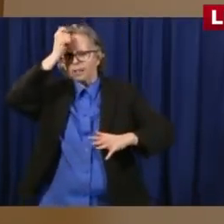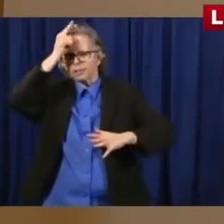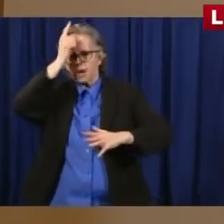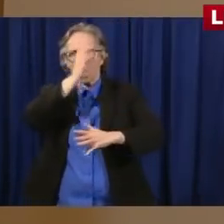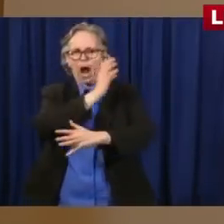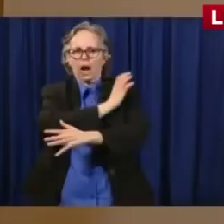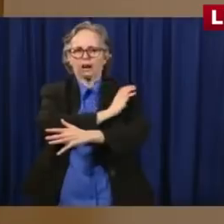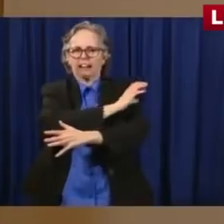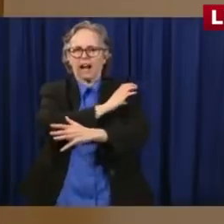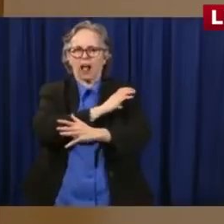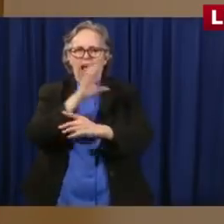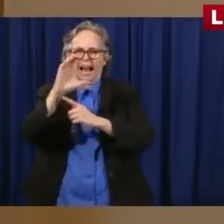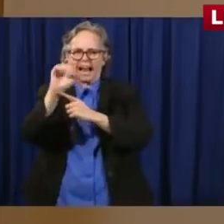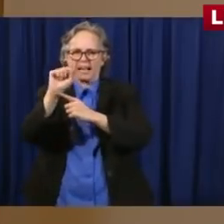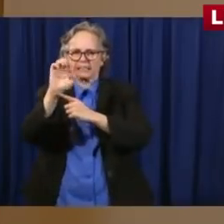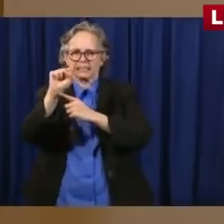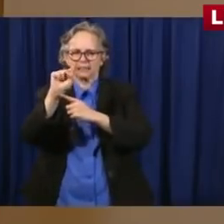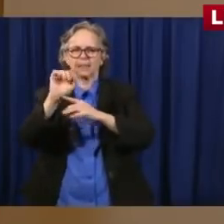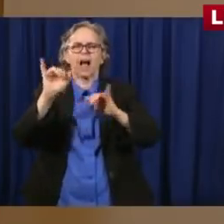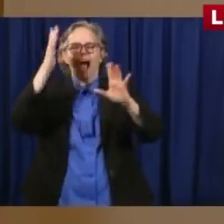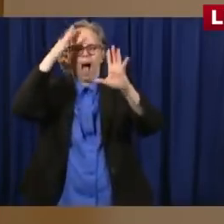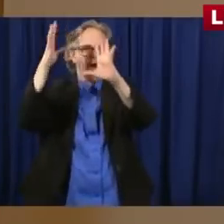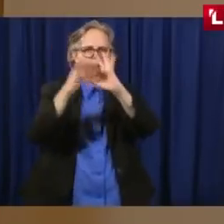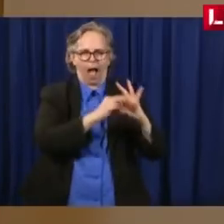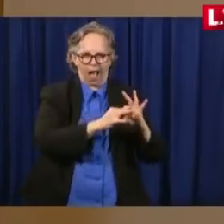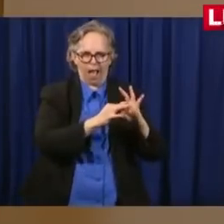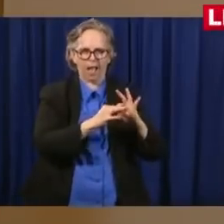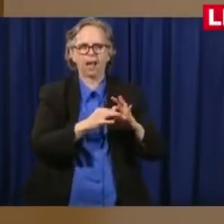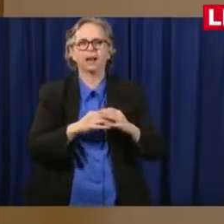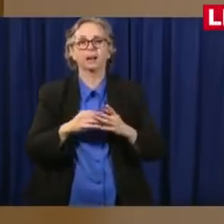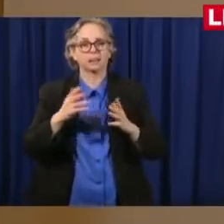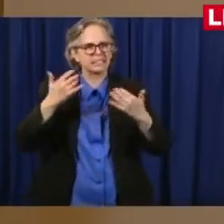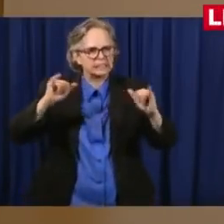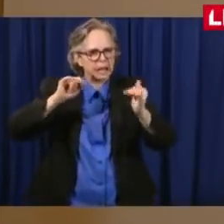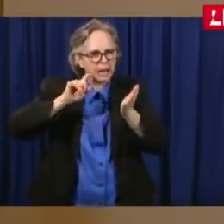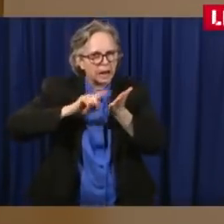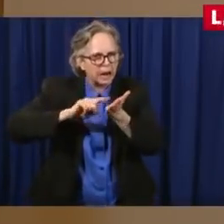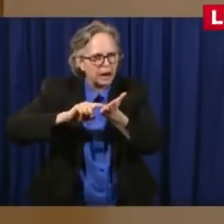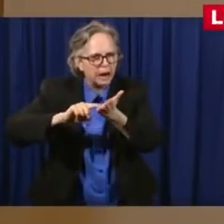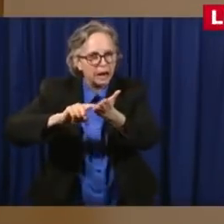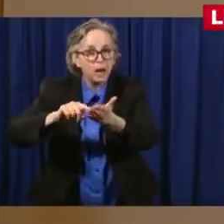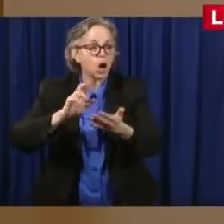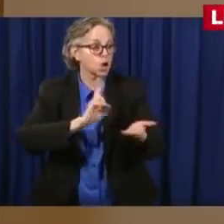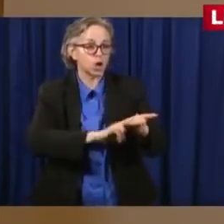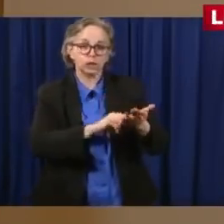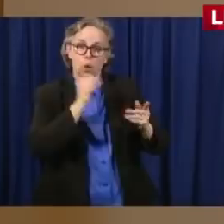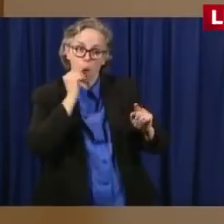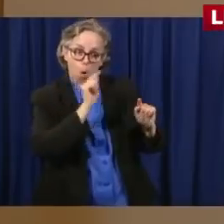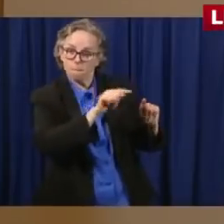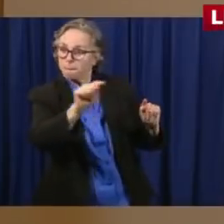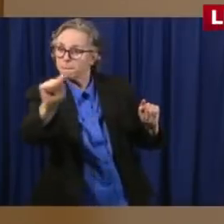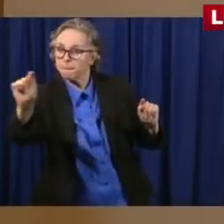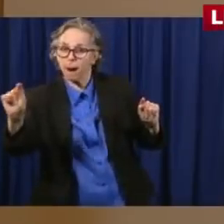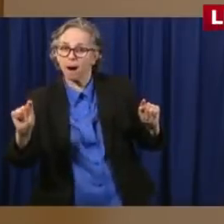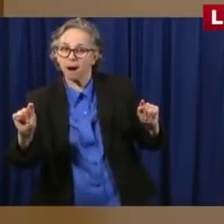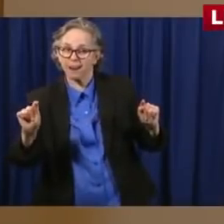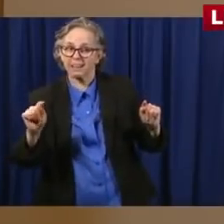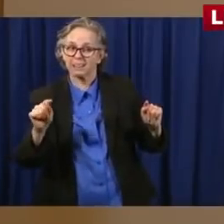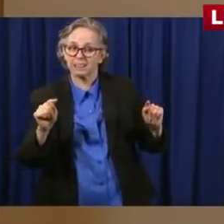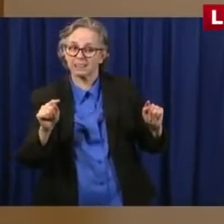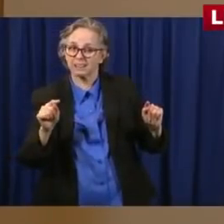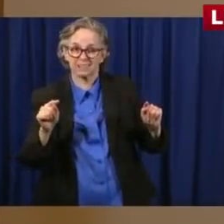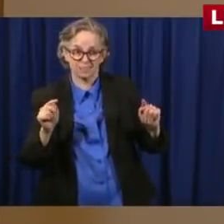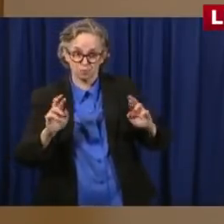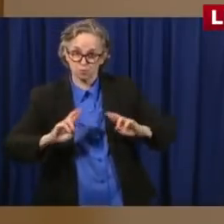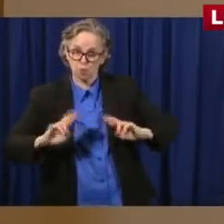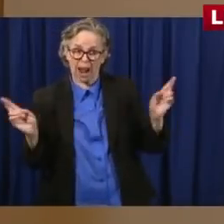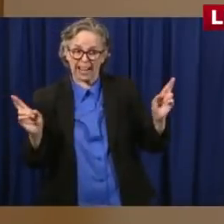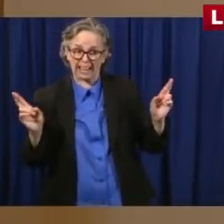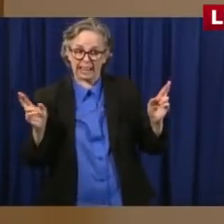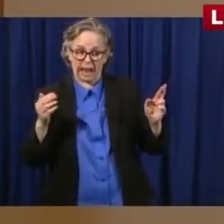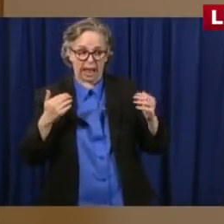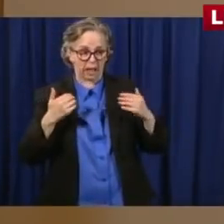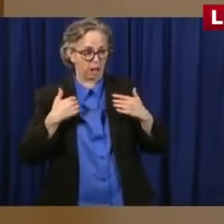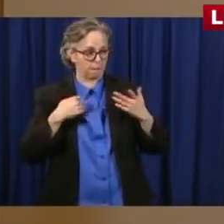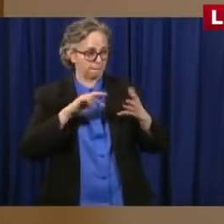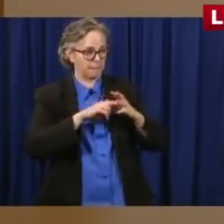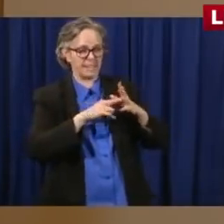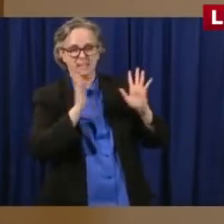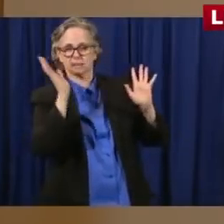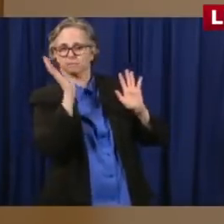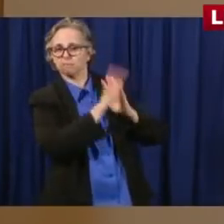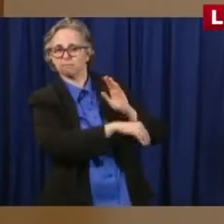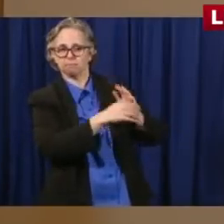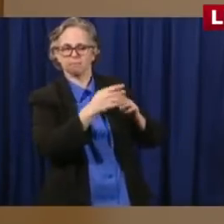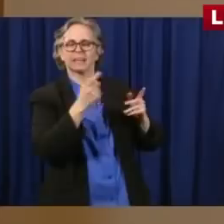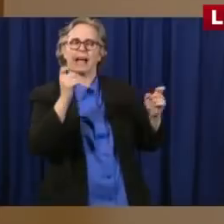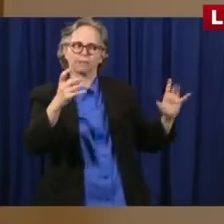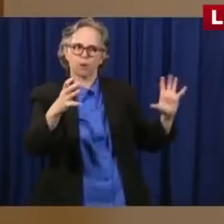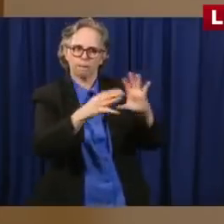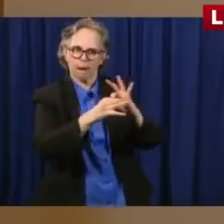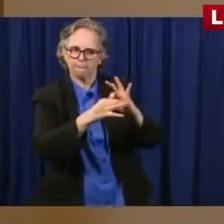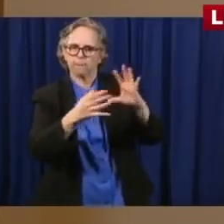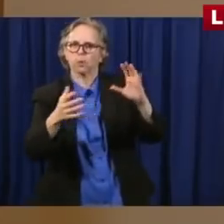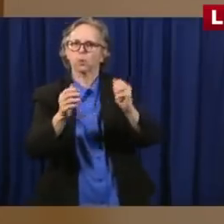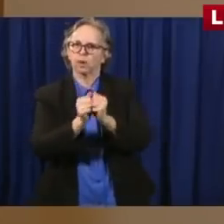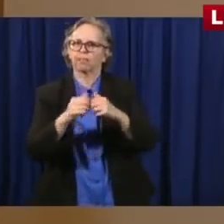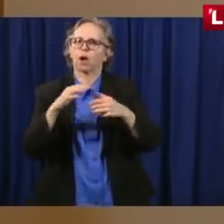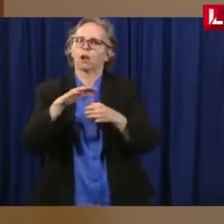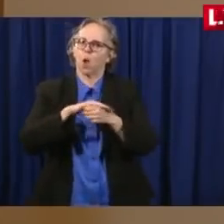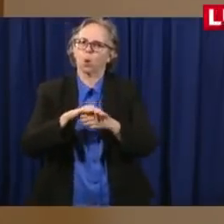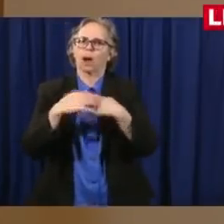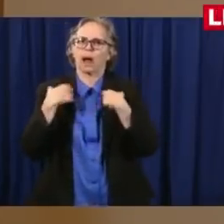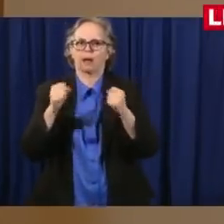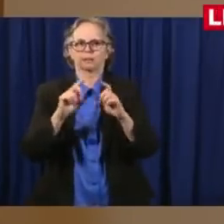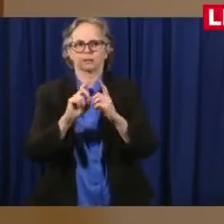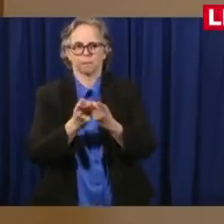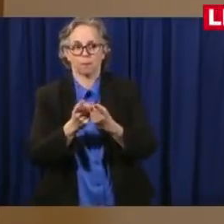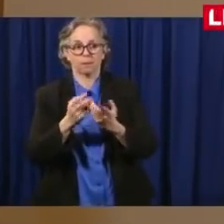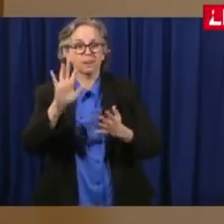WE HAVE A GOOD ENOUGH UNDERSTANDING OF WHAT A CLINICAL CASE LOOKS LIKE.